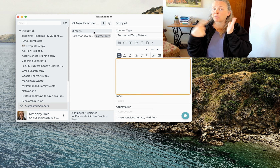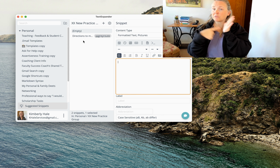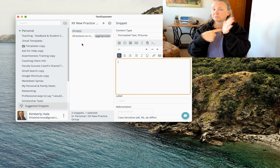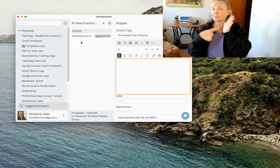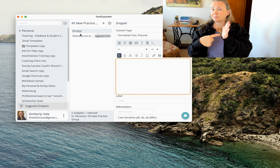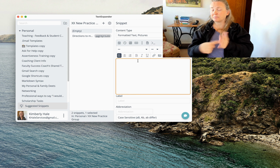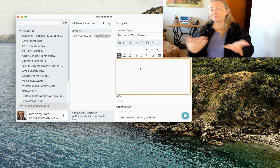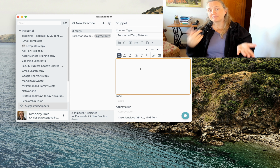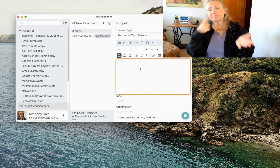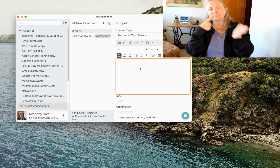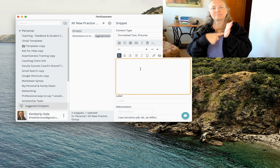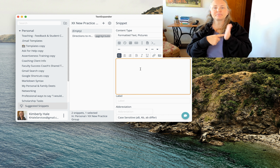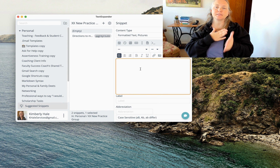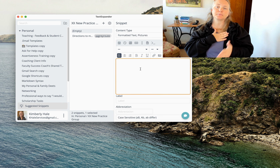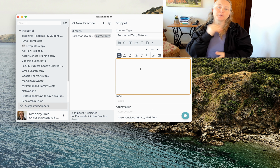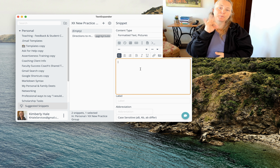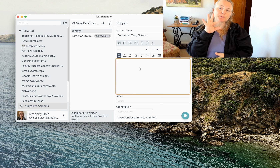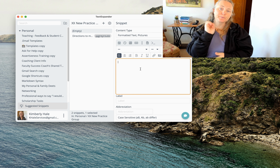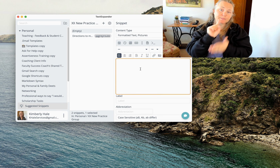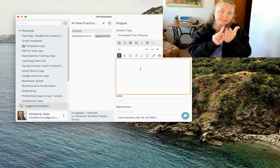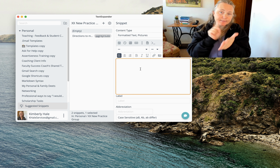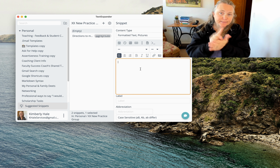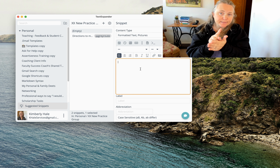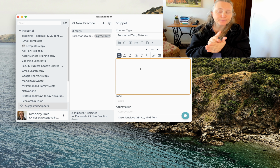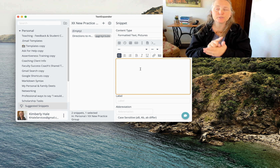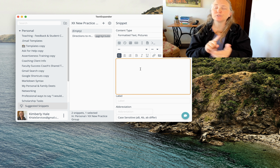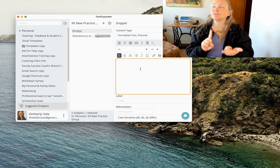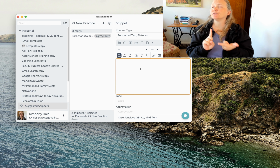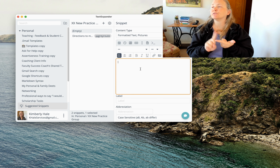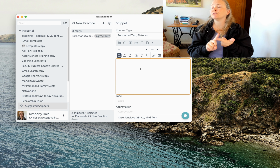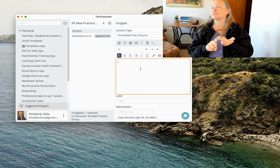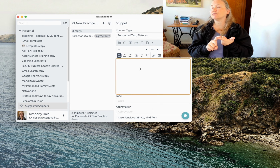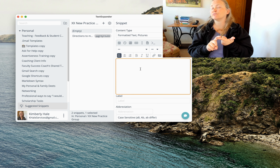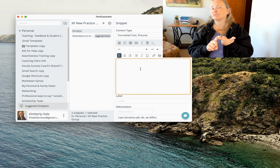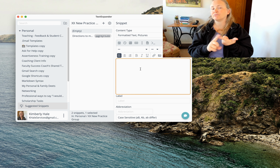Of course, I can also create snippets to tell students my office hours.